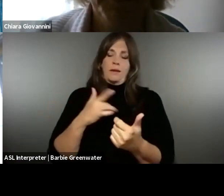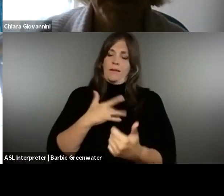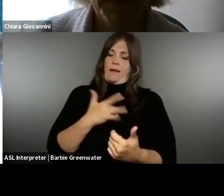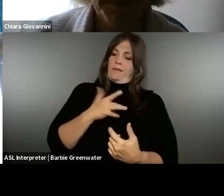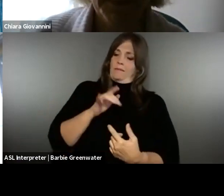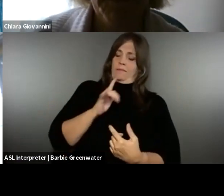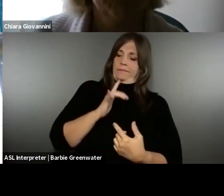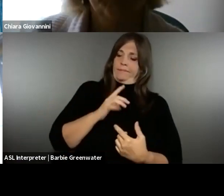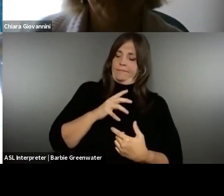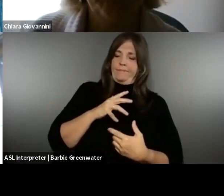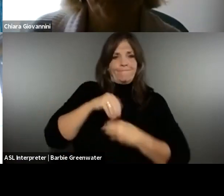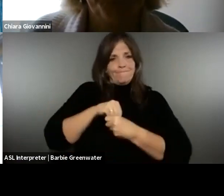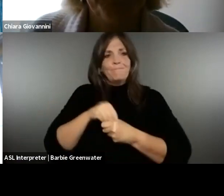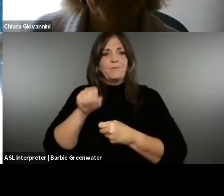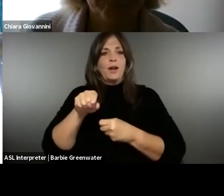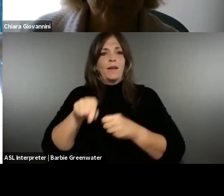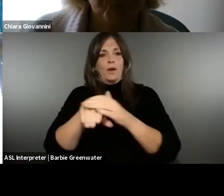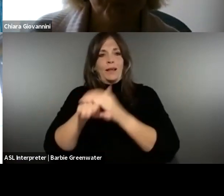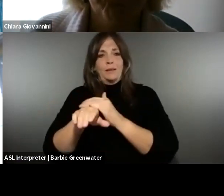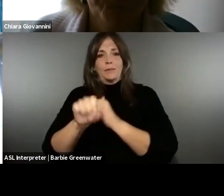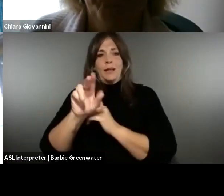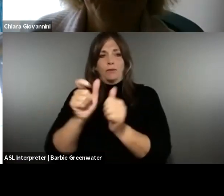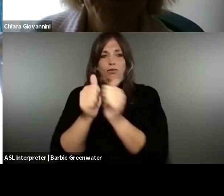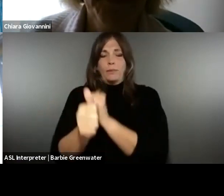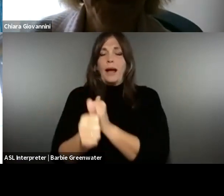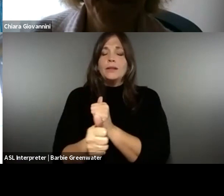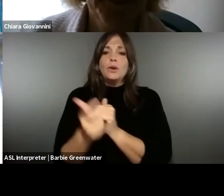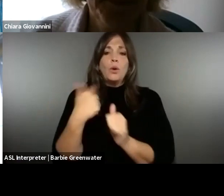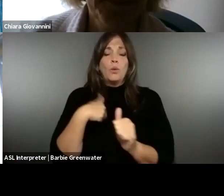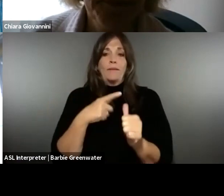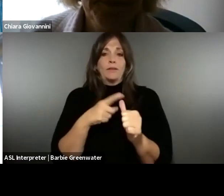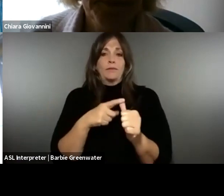say that that is the spirit that the accessibility act